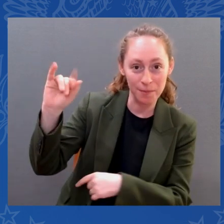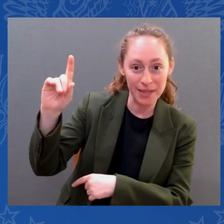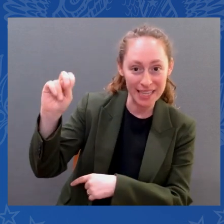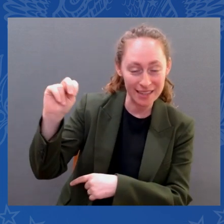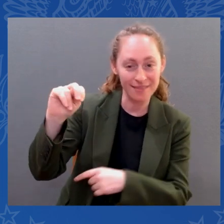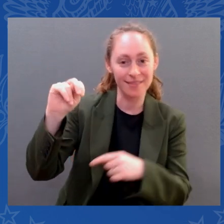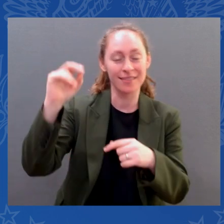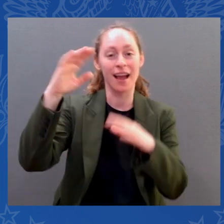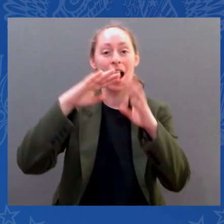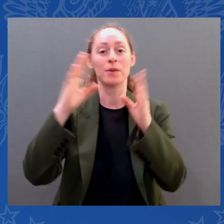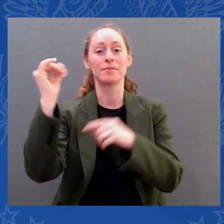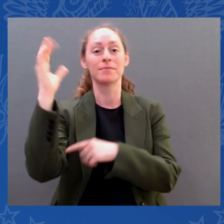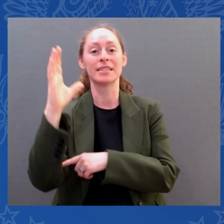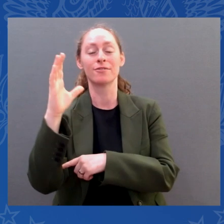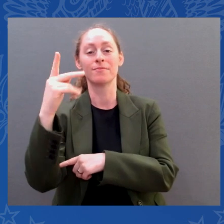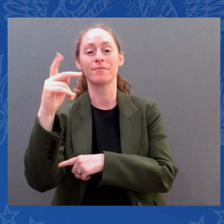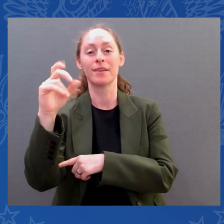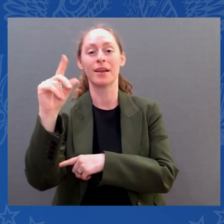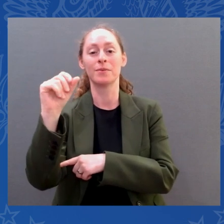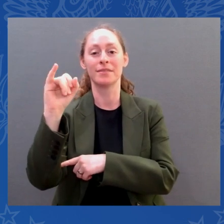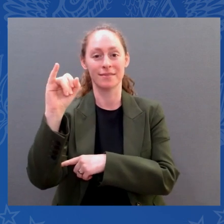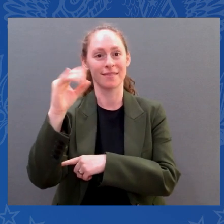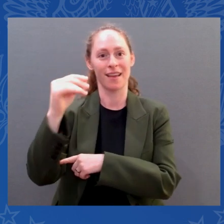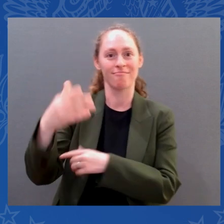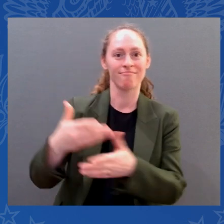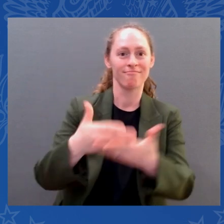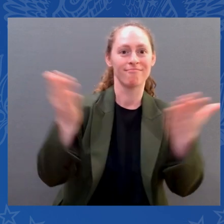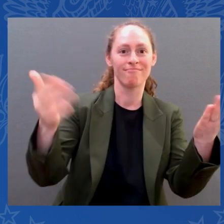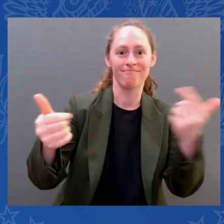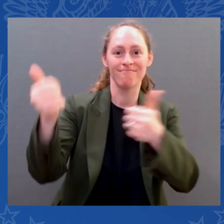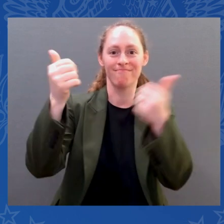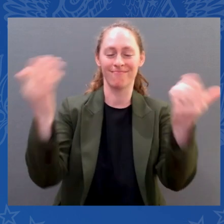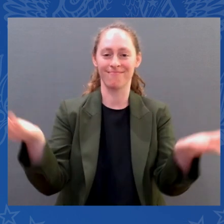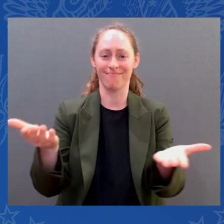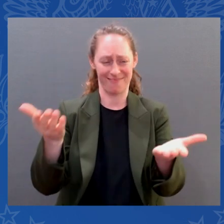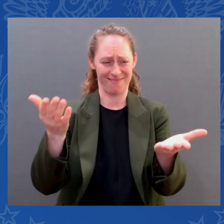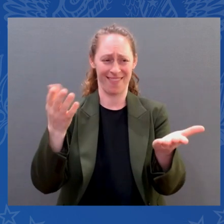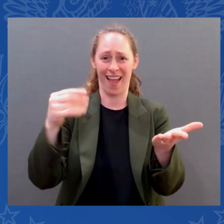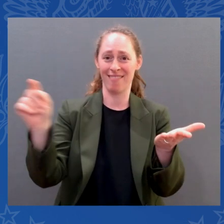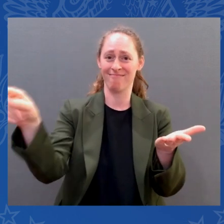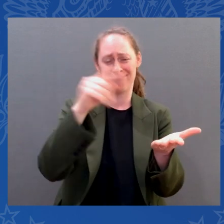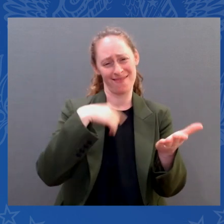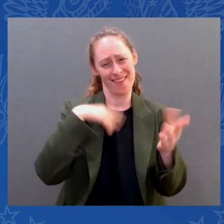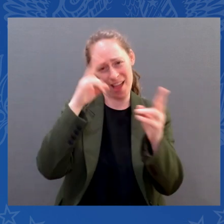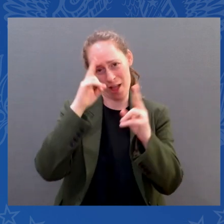It is an honor to be gathered with you today and to be joined by so many former colleagues